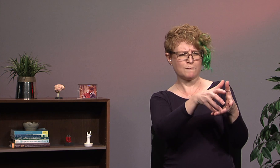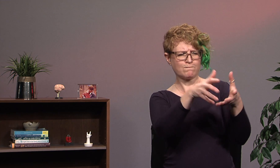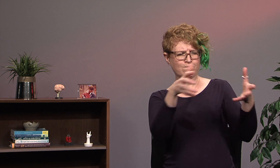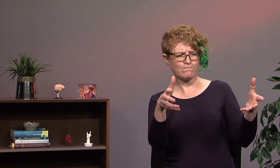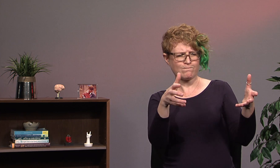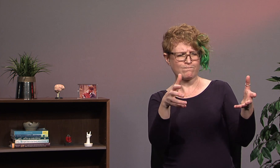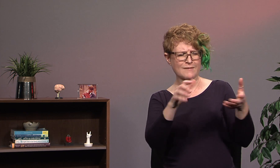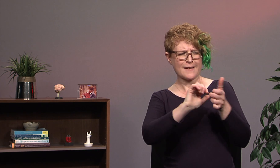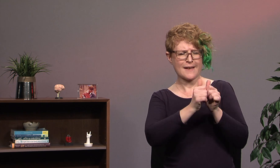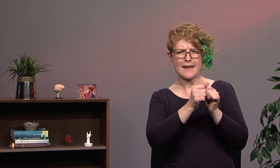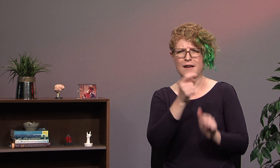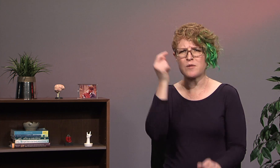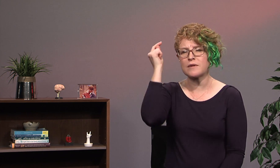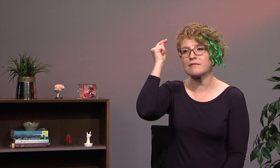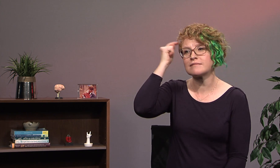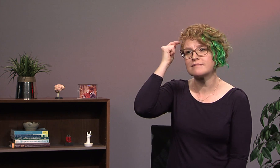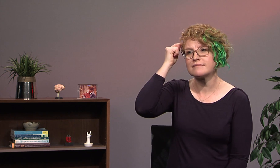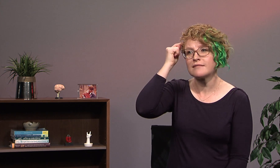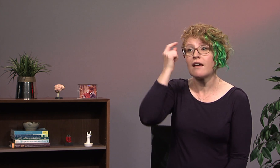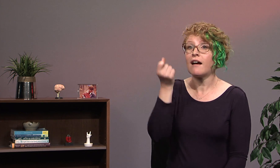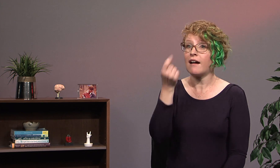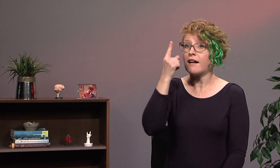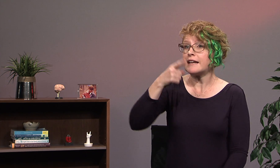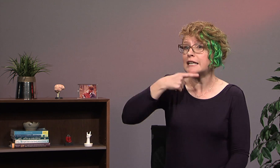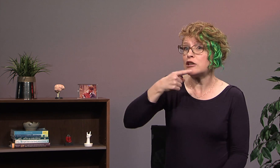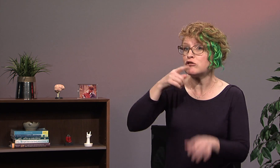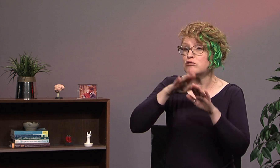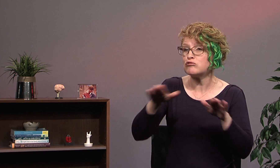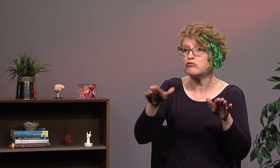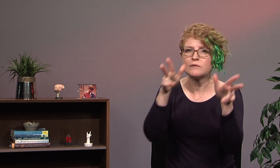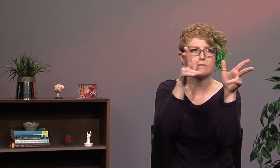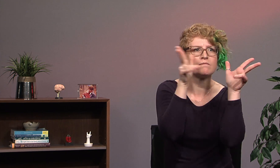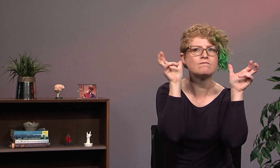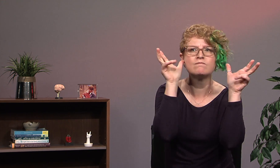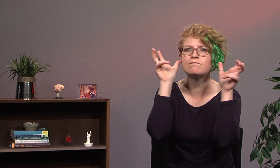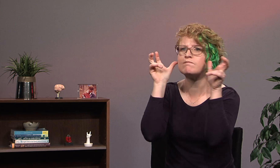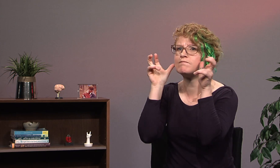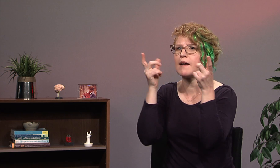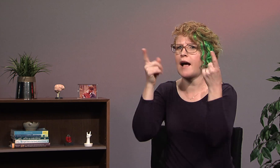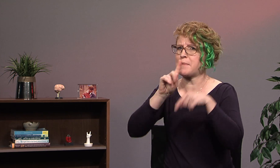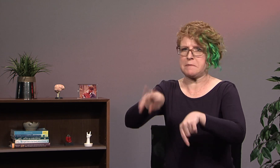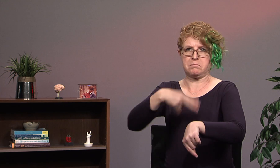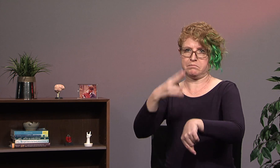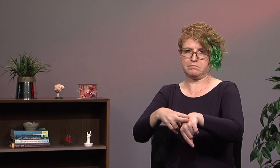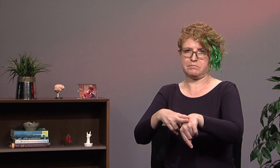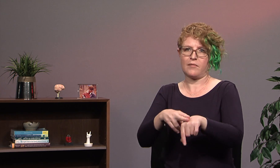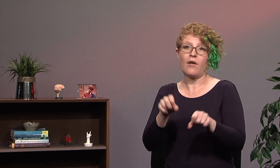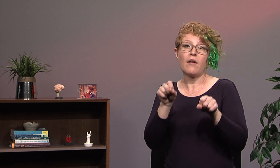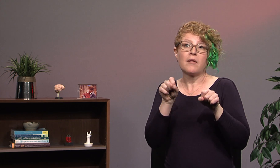to keep in mind the evidence which shows that hearing children learn language incidentally - in passing, from the natural language